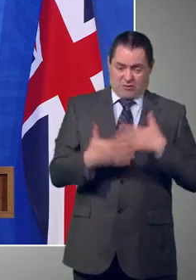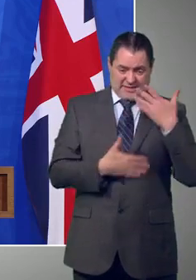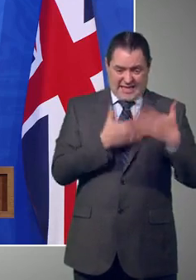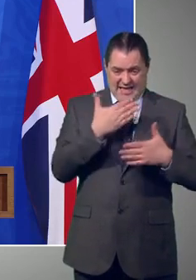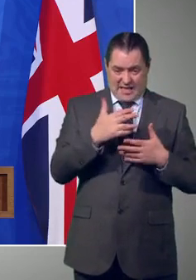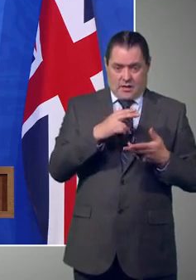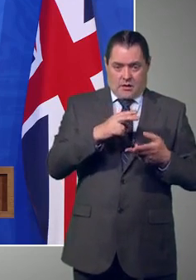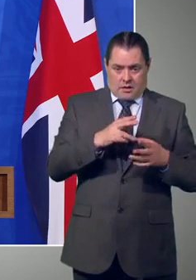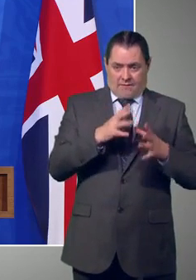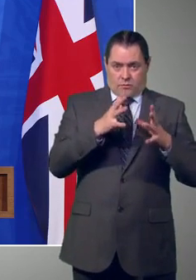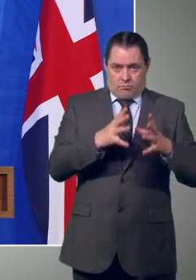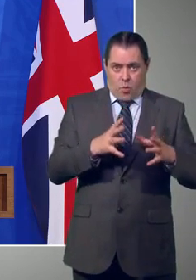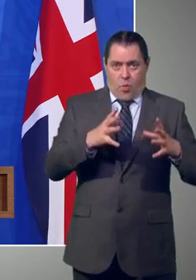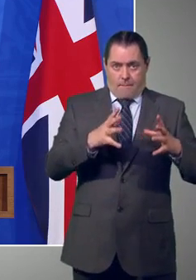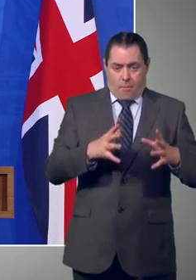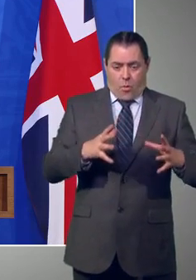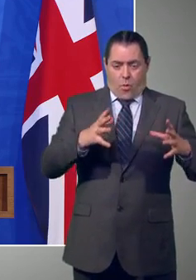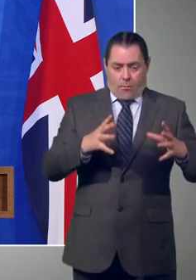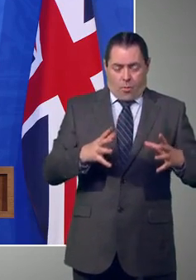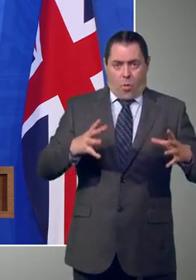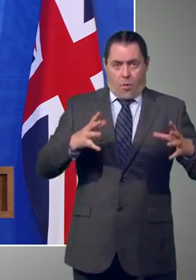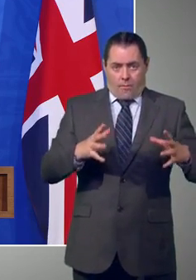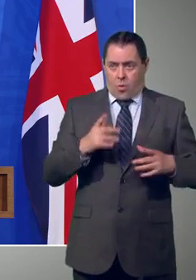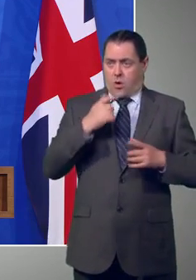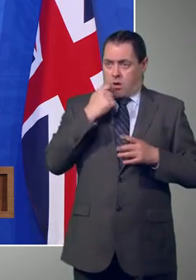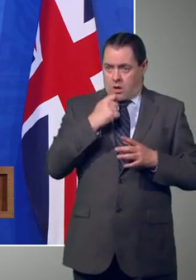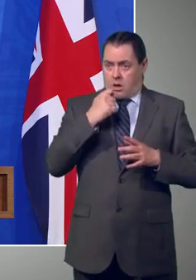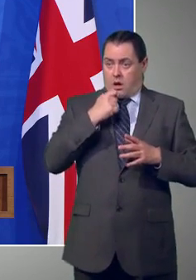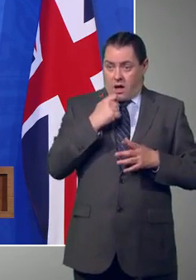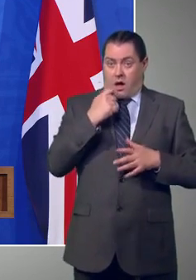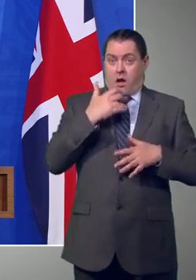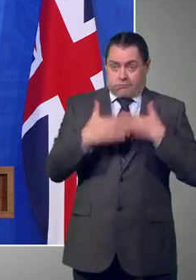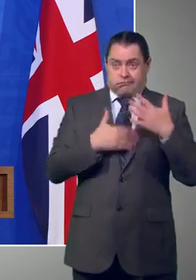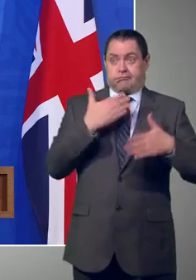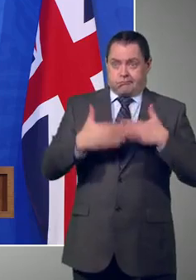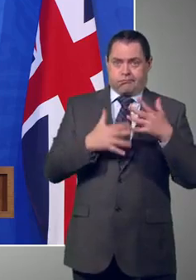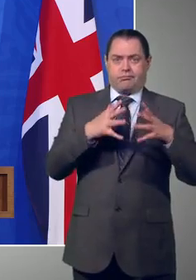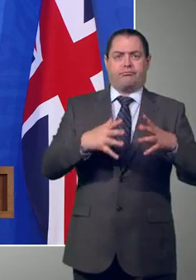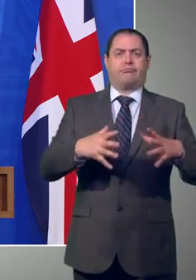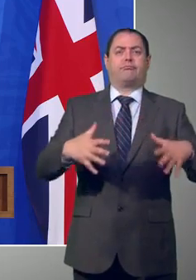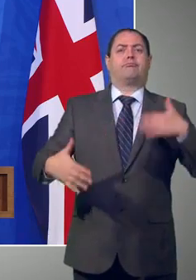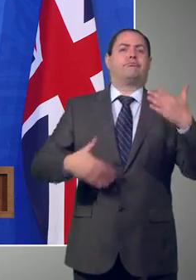system in the UK and then we built that testing system and